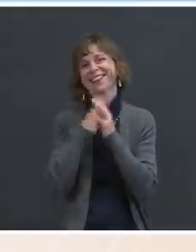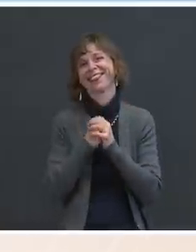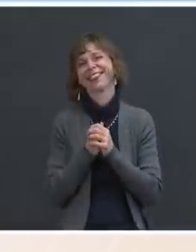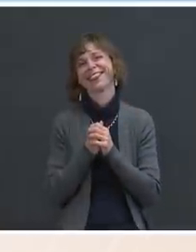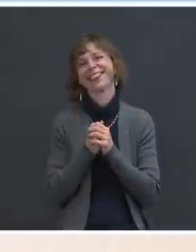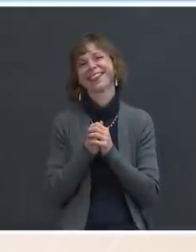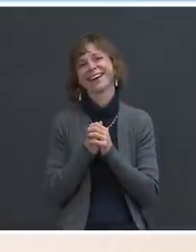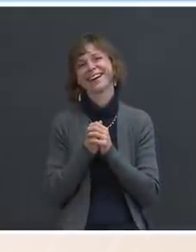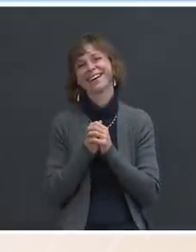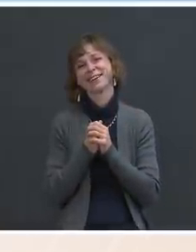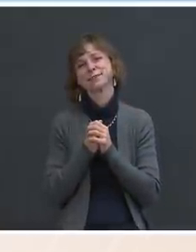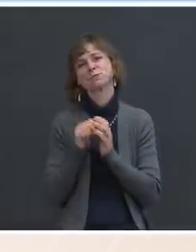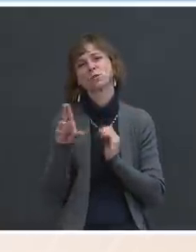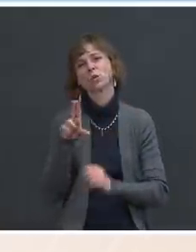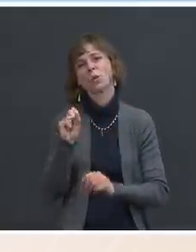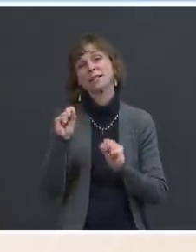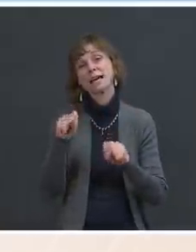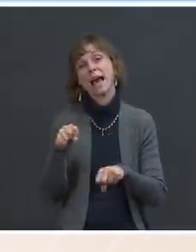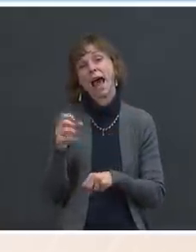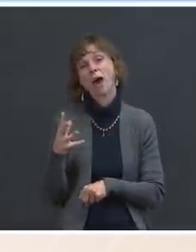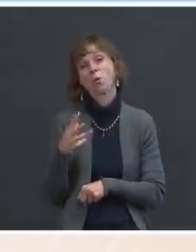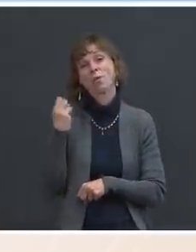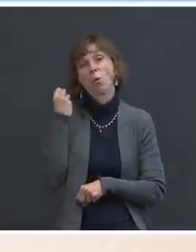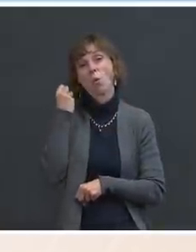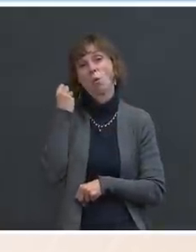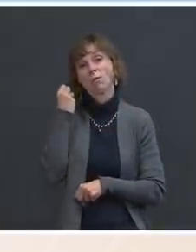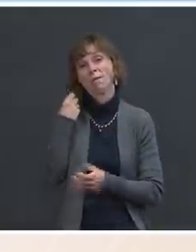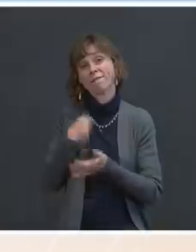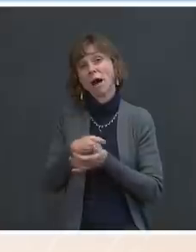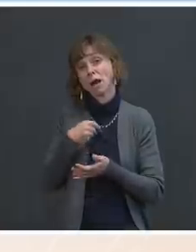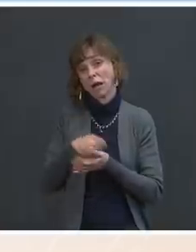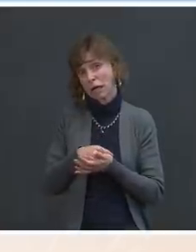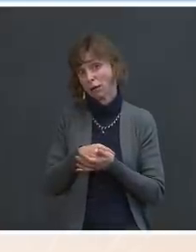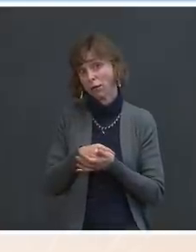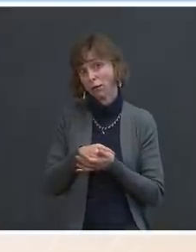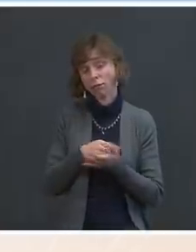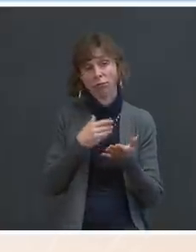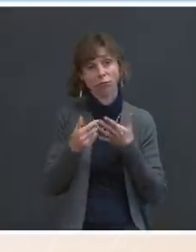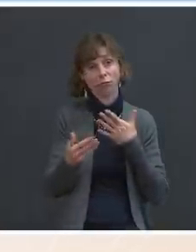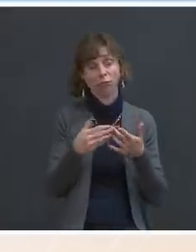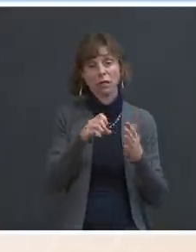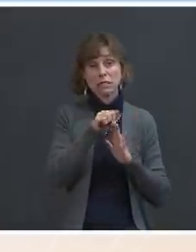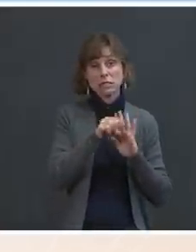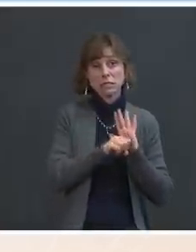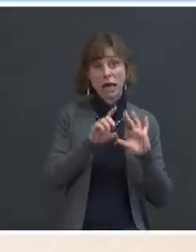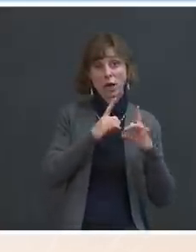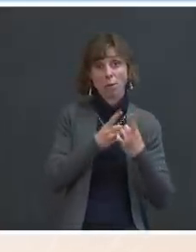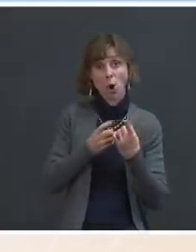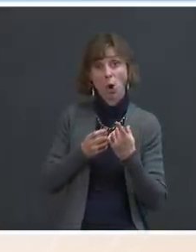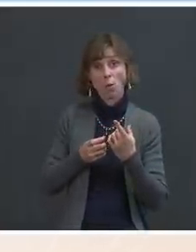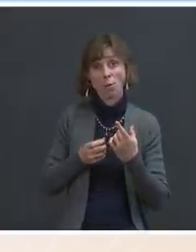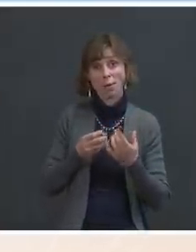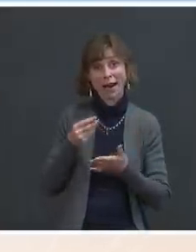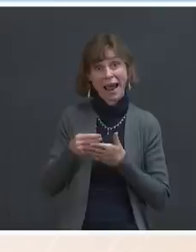the U.S. could withhold funding, whether it's State Department aid or USAID funding or whatever -- Ambassador Jacobson: You know, I think --